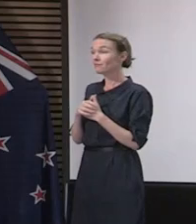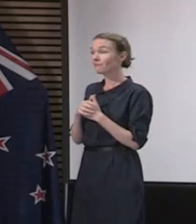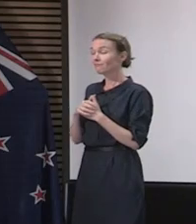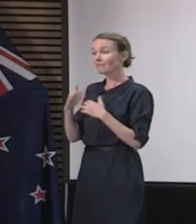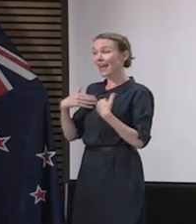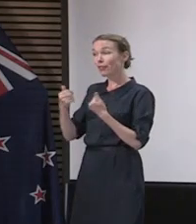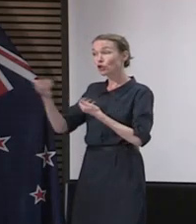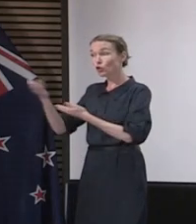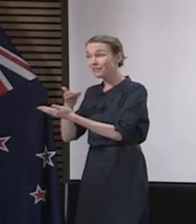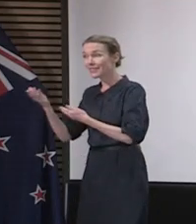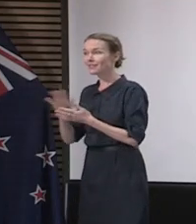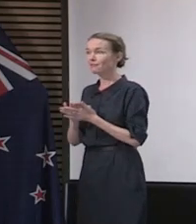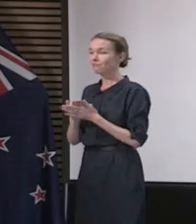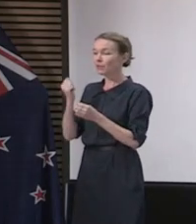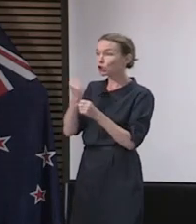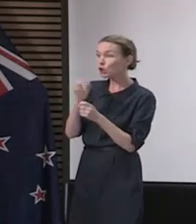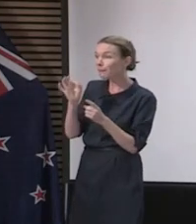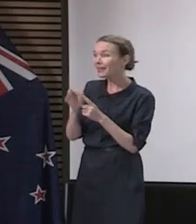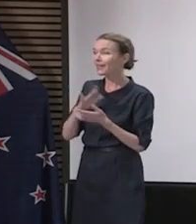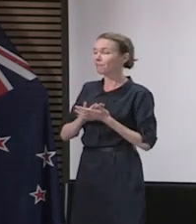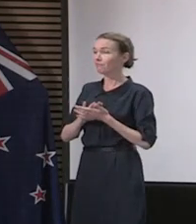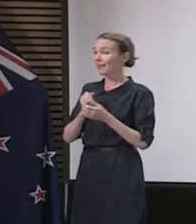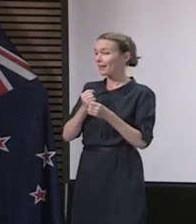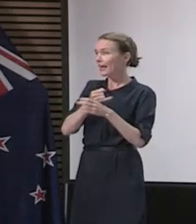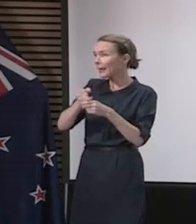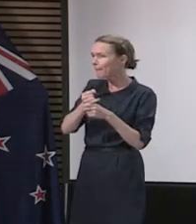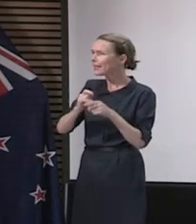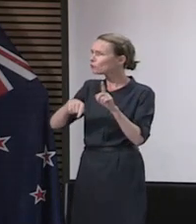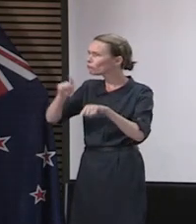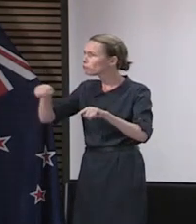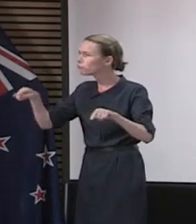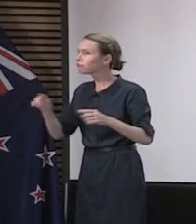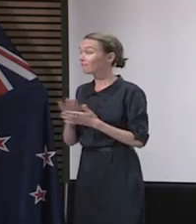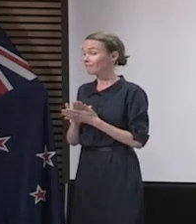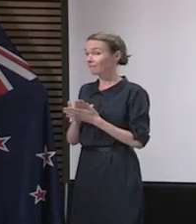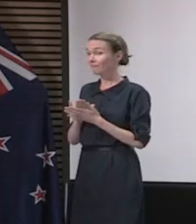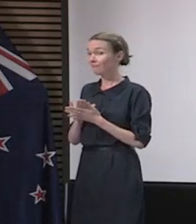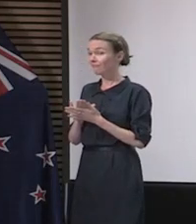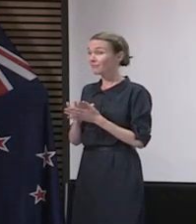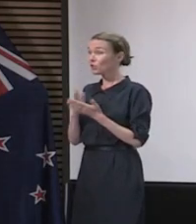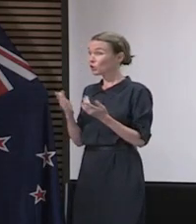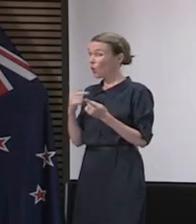and those who are working within the Health Sector - this includes in primary